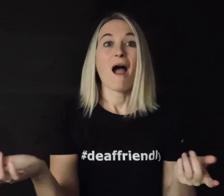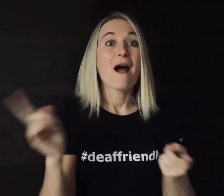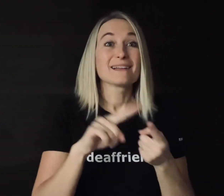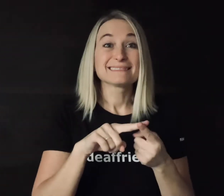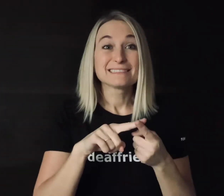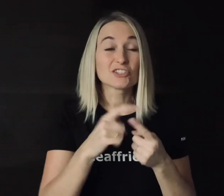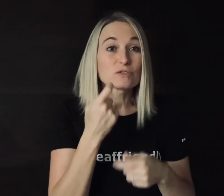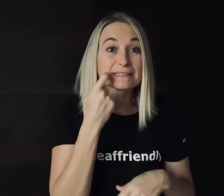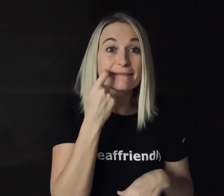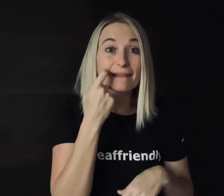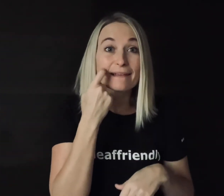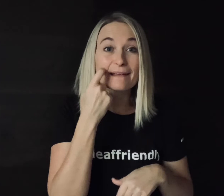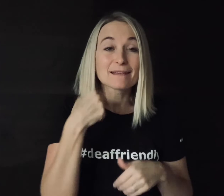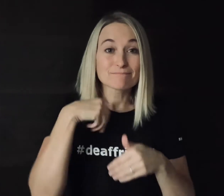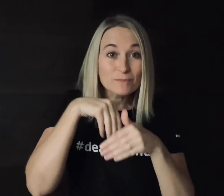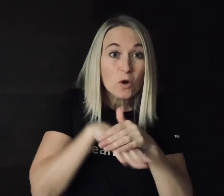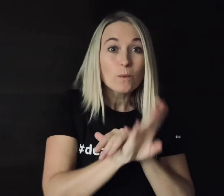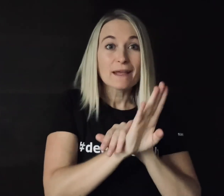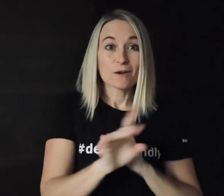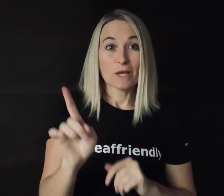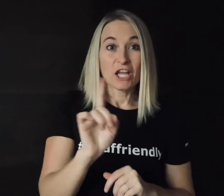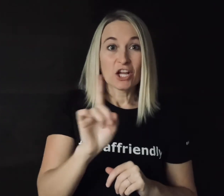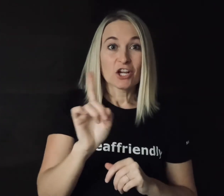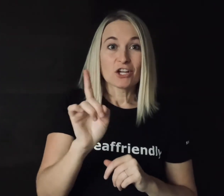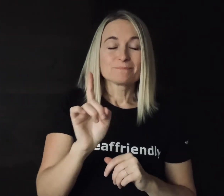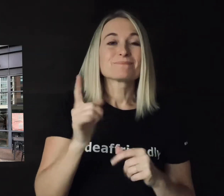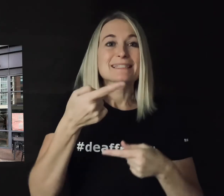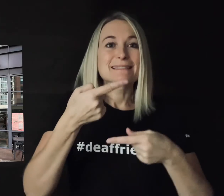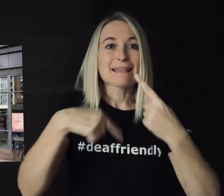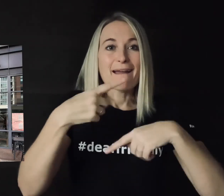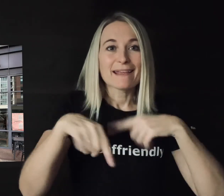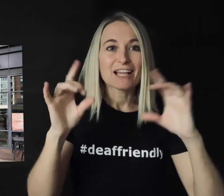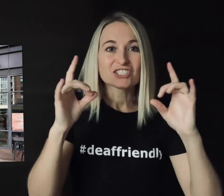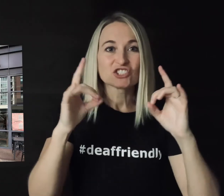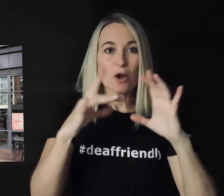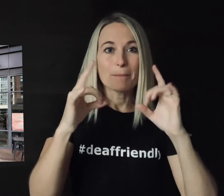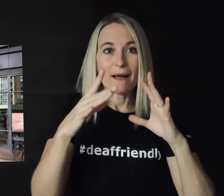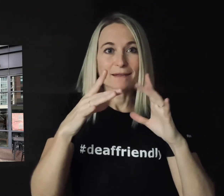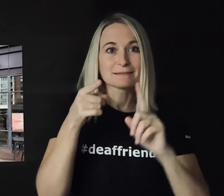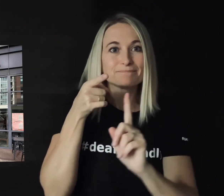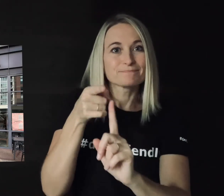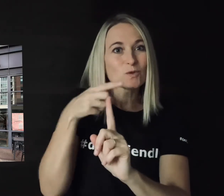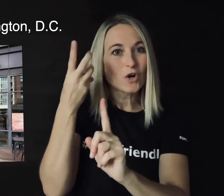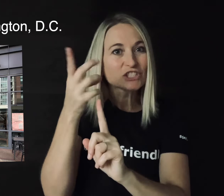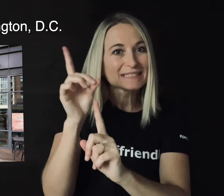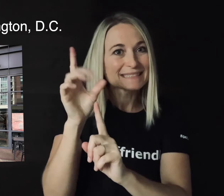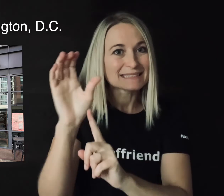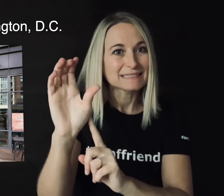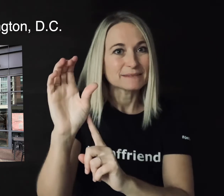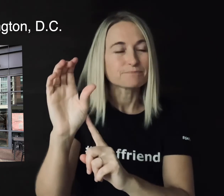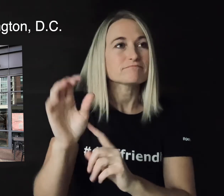Until recently at the Signing Starbucks store in Washington D.C.